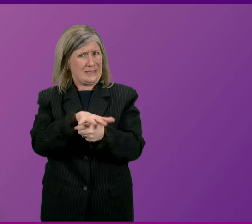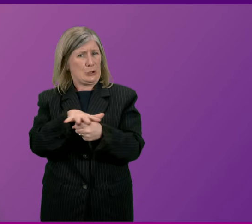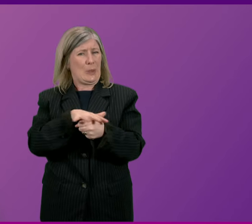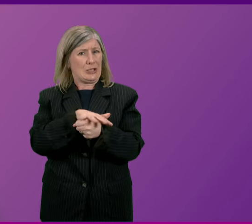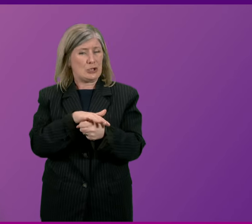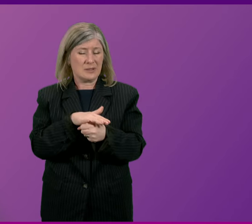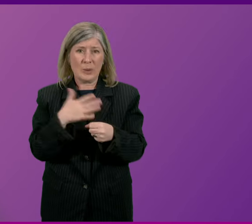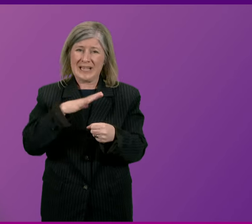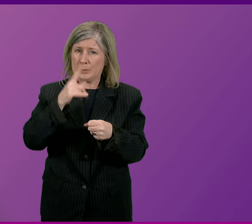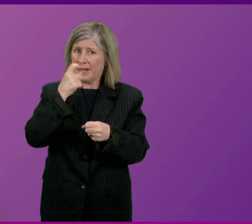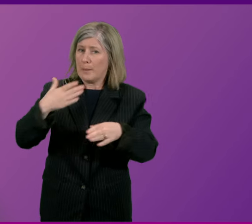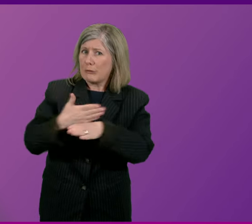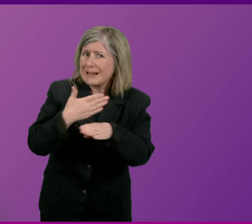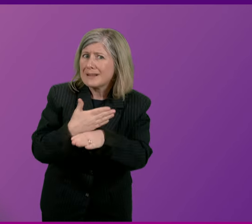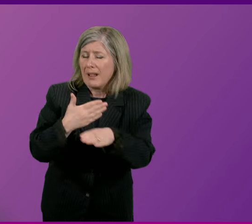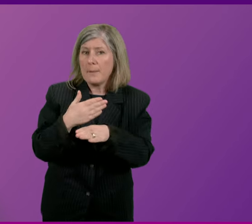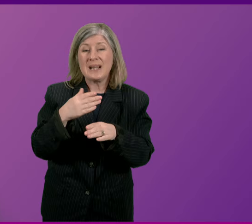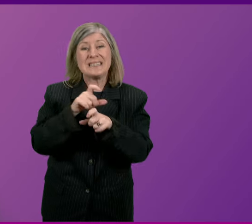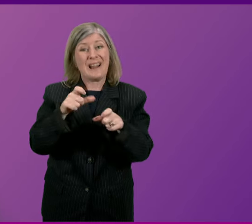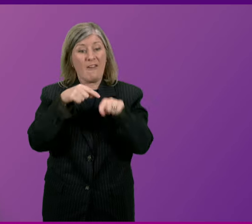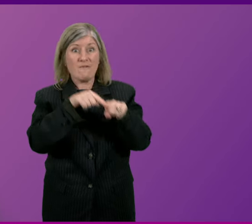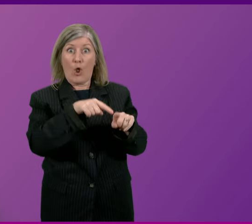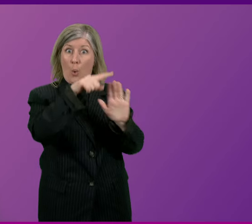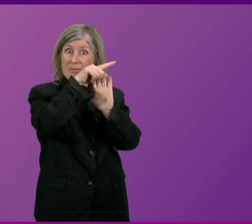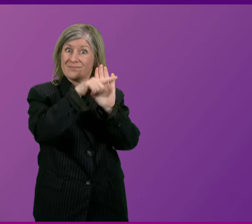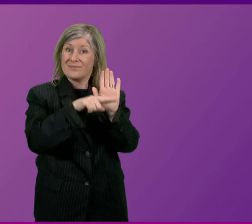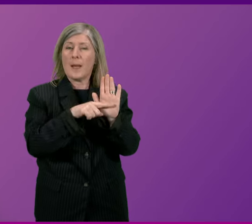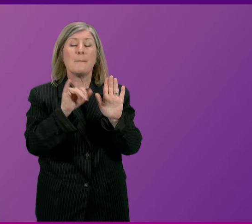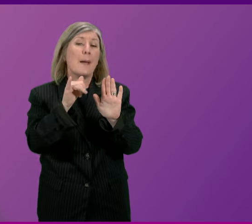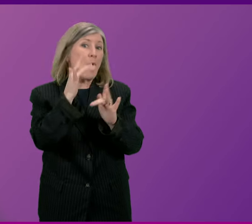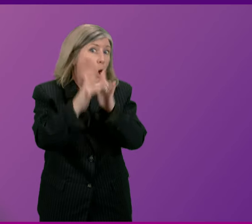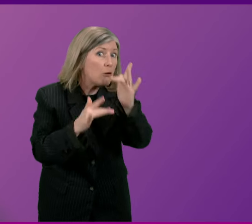practicable in complying with such a requirement, such as by providing online contact initially?